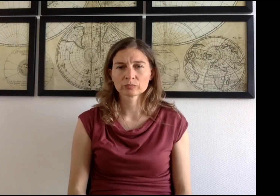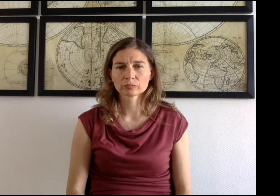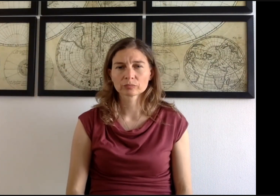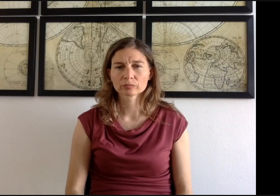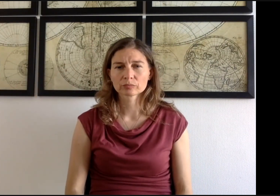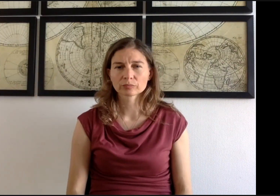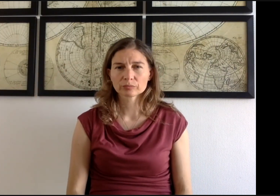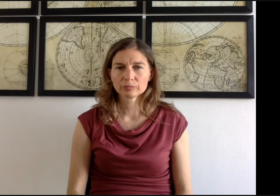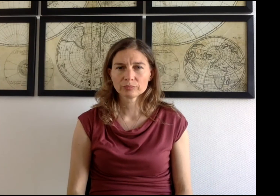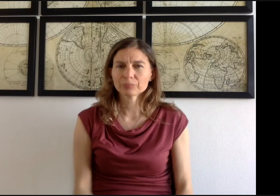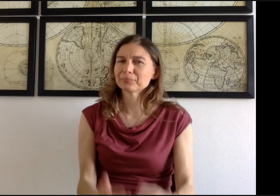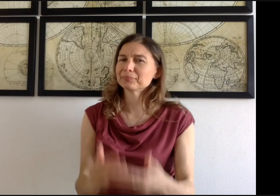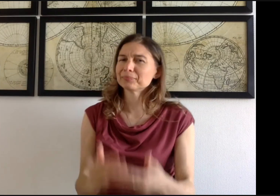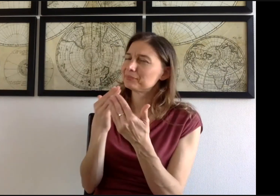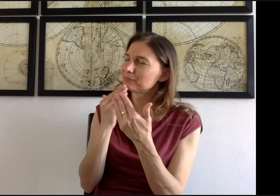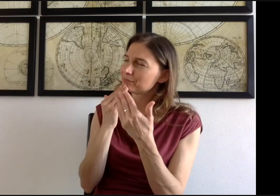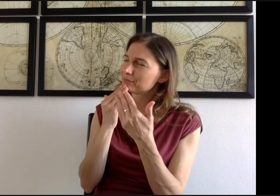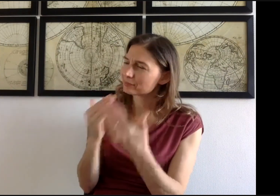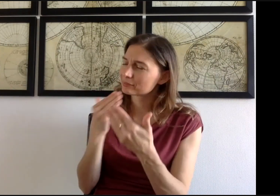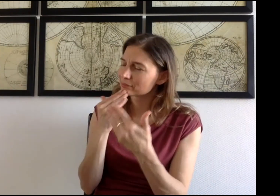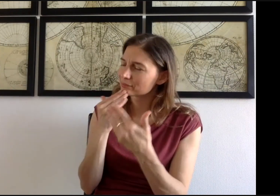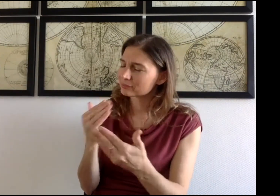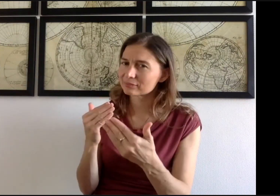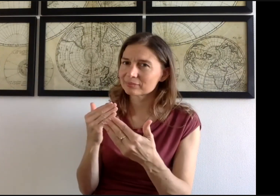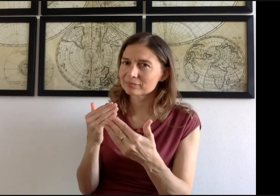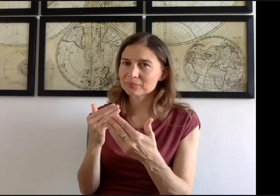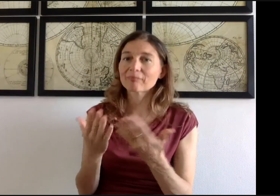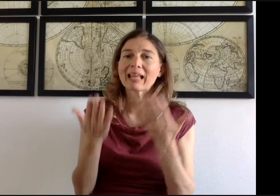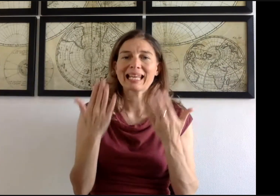ANDRÉ: Thank you very much. I'll now take two more questions